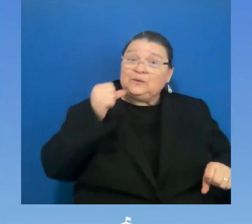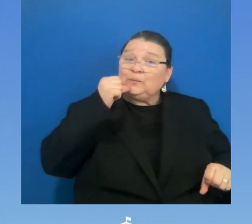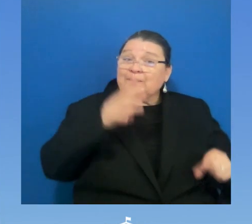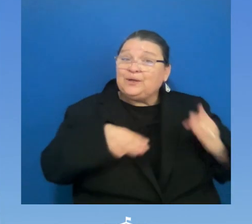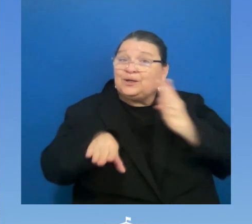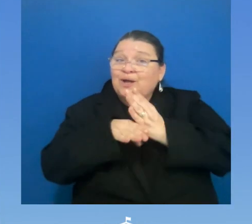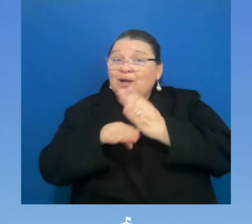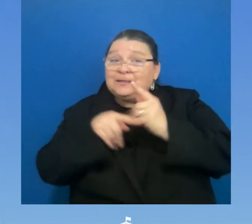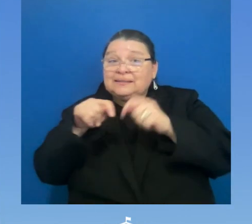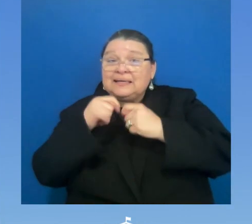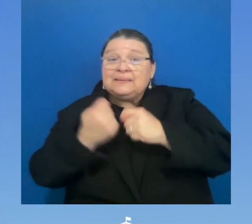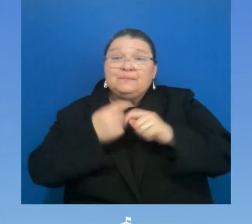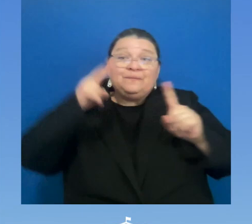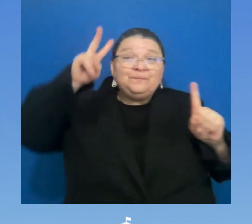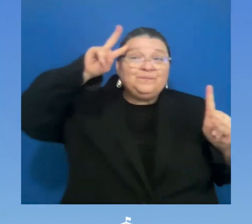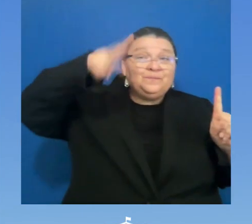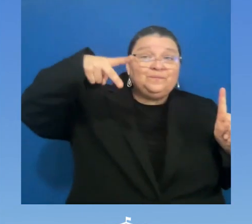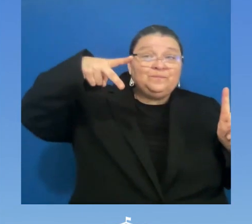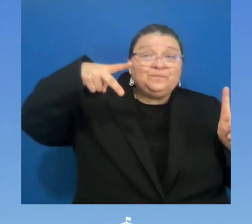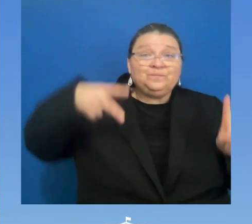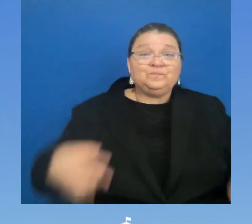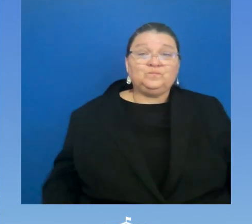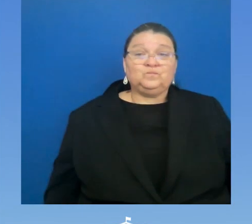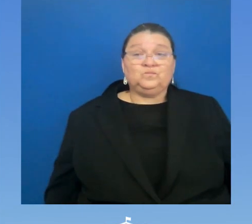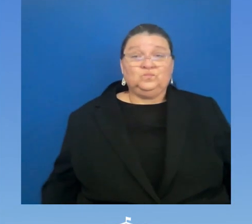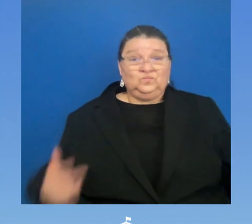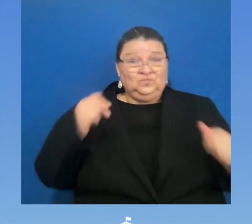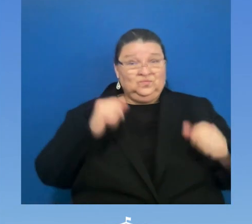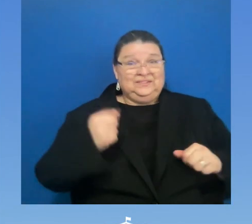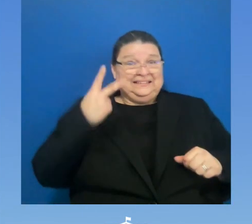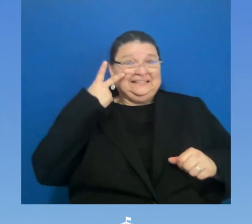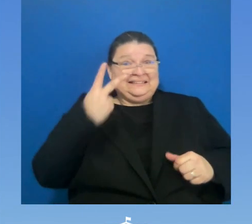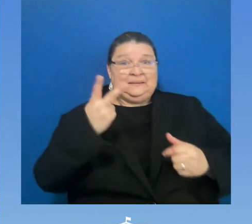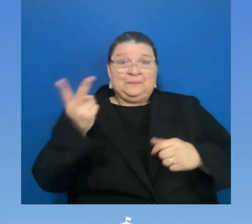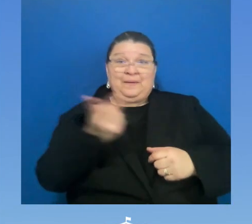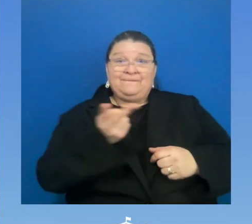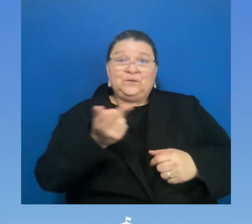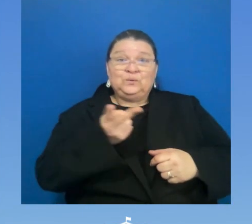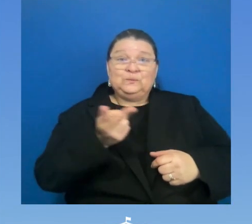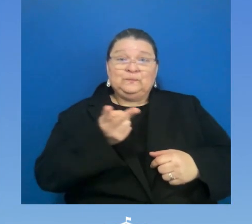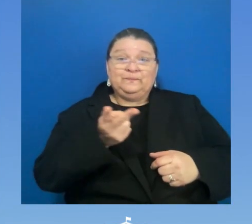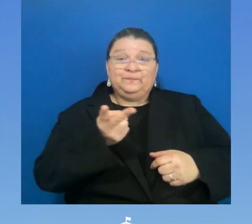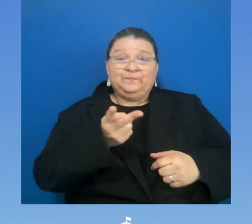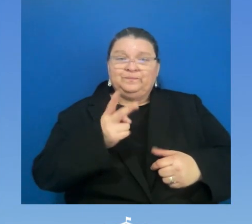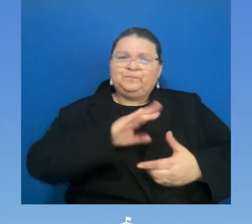you see both of you all leading path breakers in your respective fields.